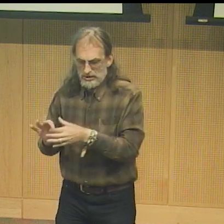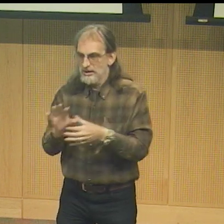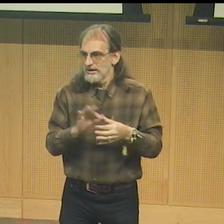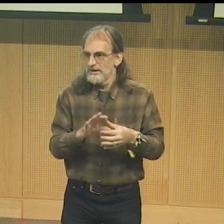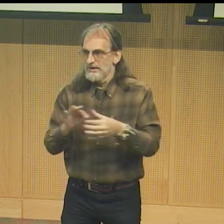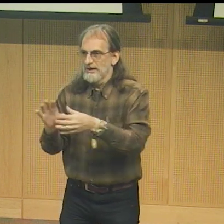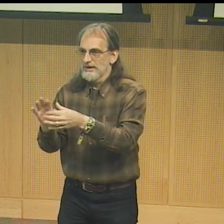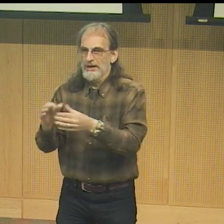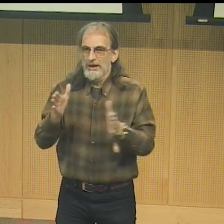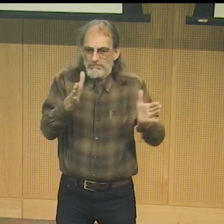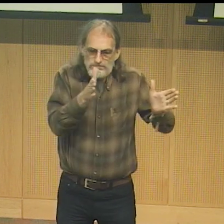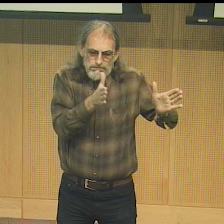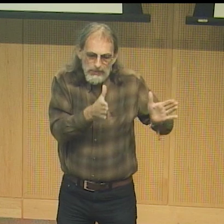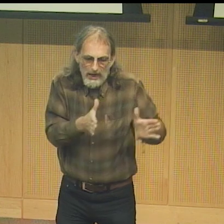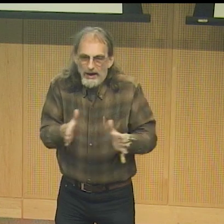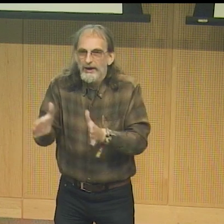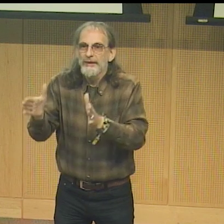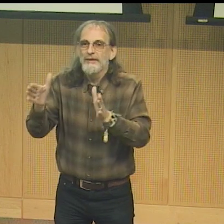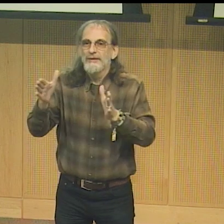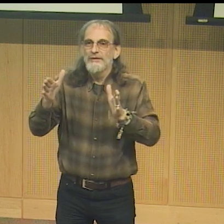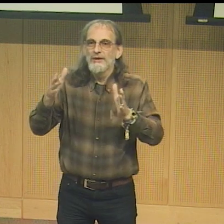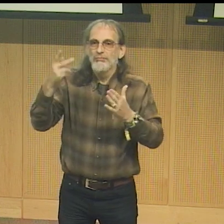With a vision, it allows you a structure and a vision